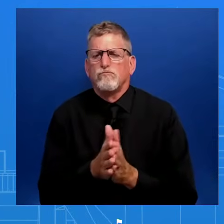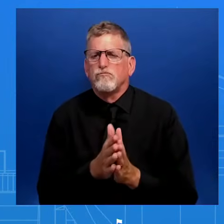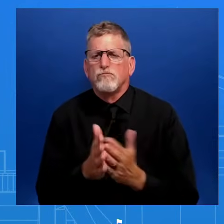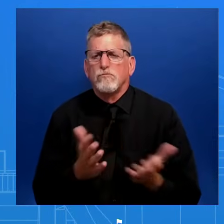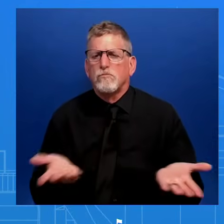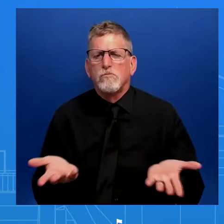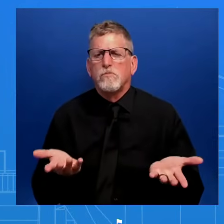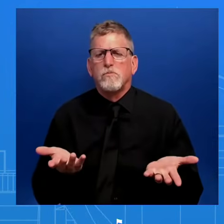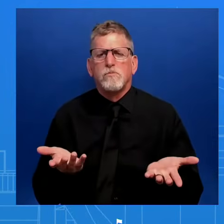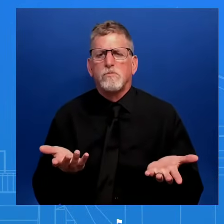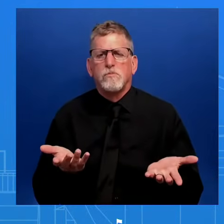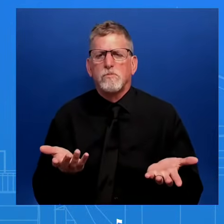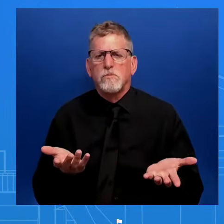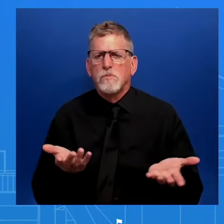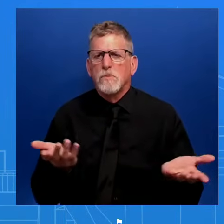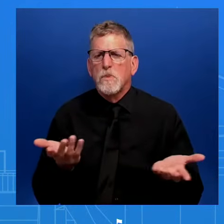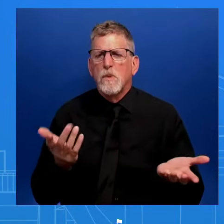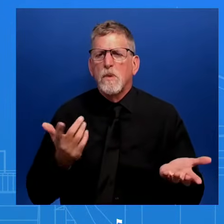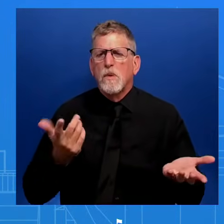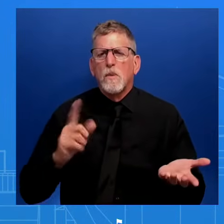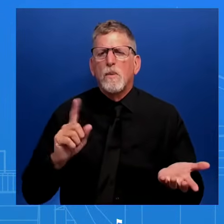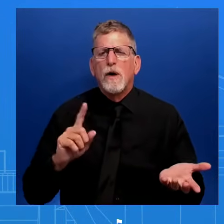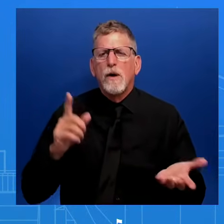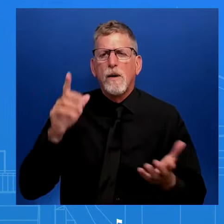and have the opportunity for him to answer your questions.